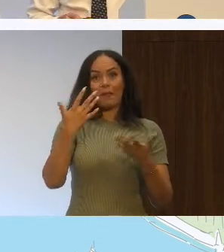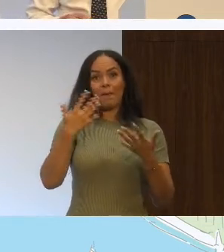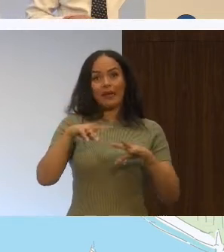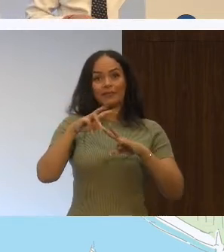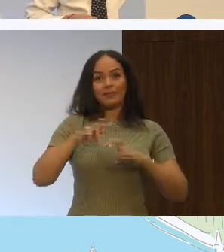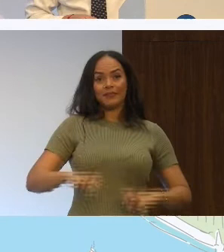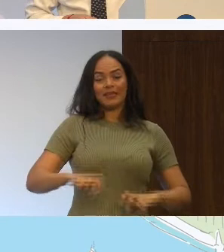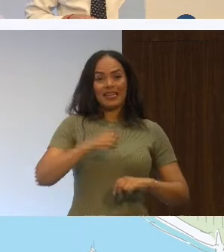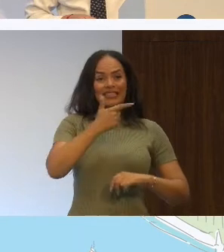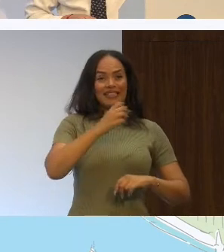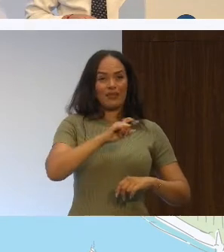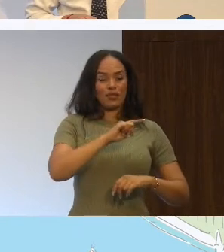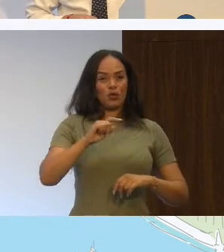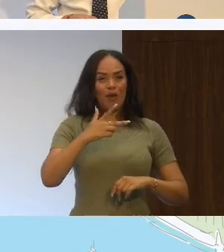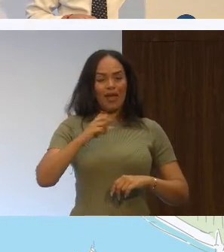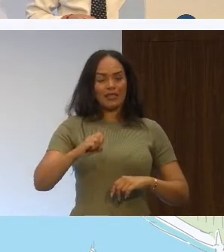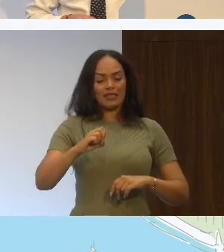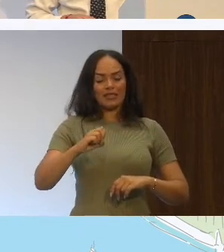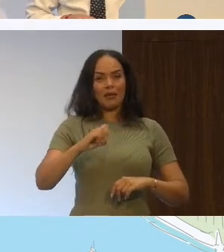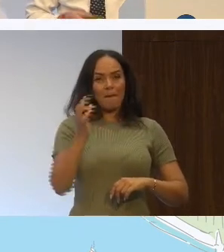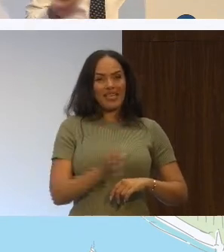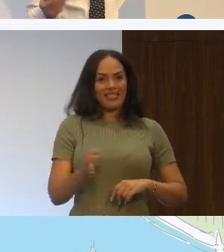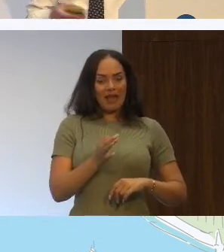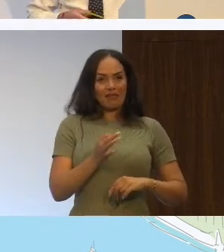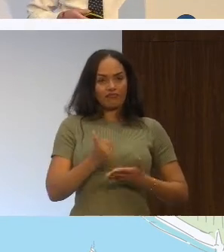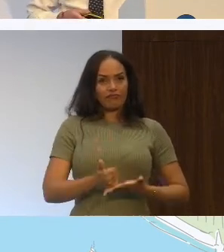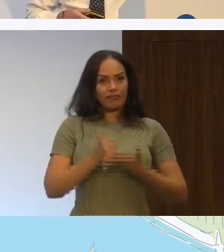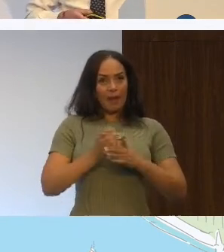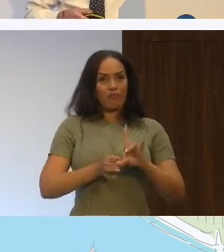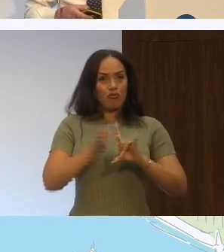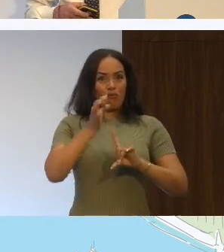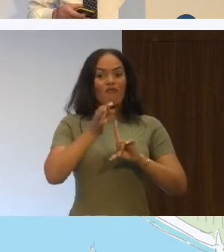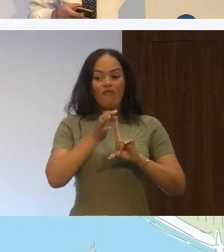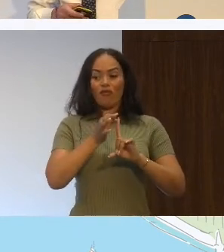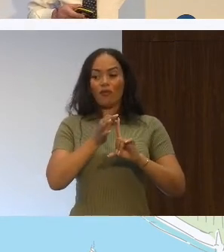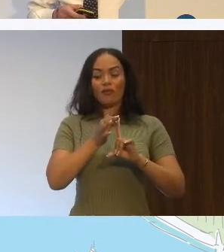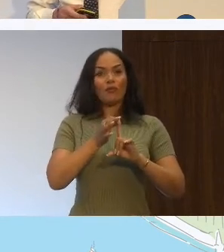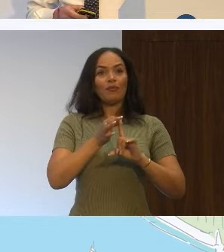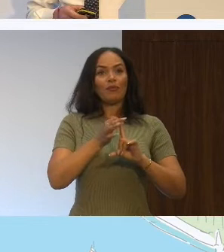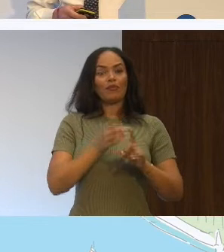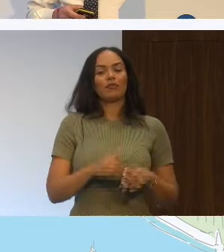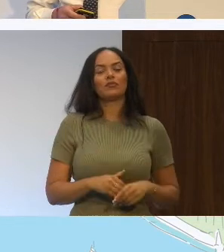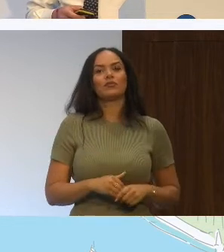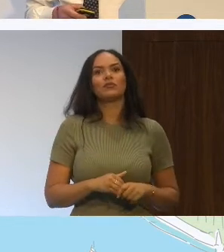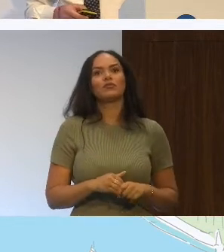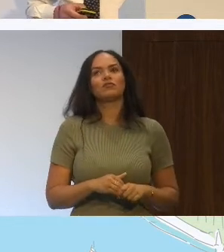And the original trial data sort of indicated that you only had a few. It was, you know, there's a modest improvement